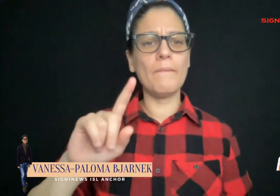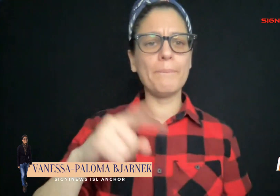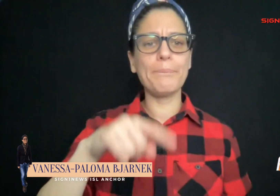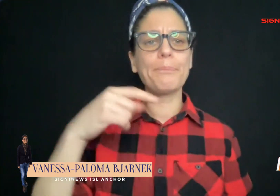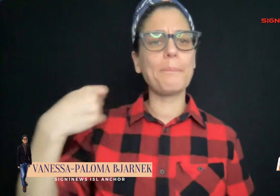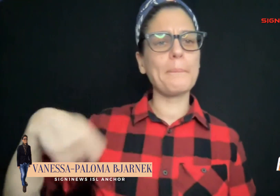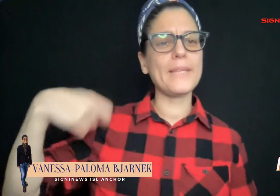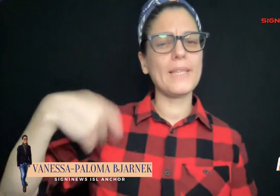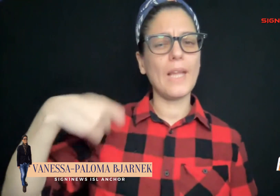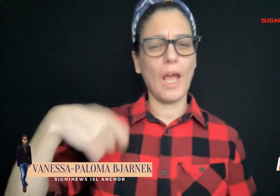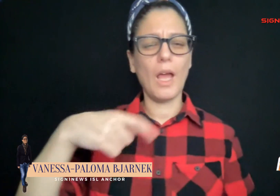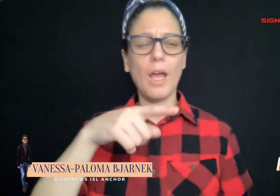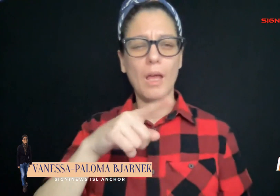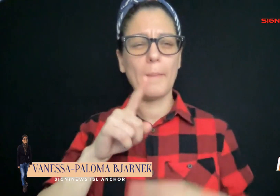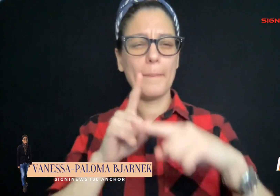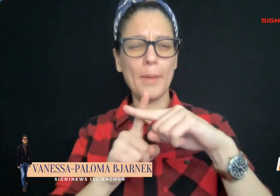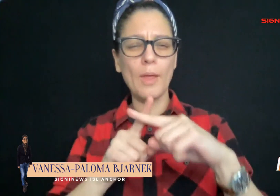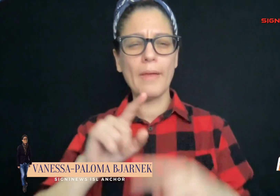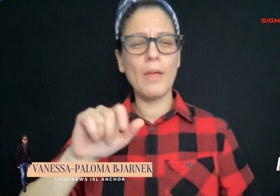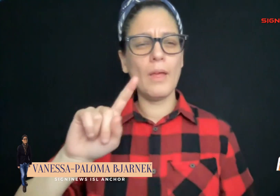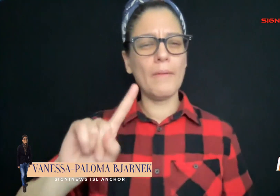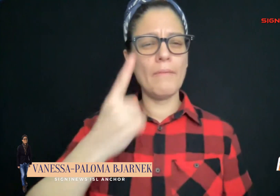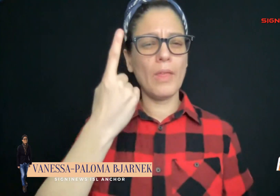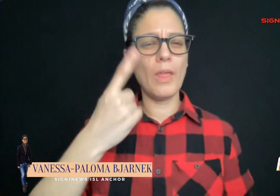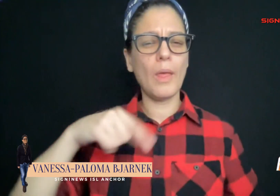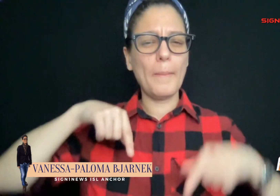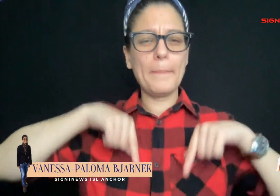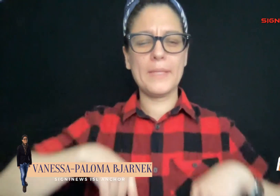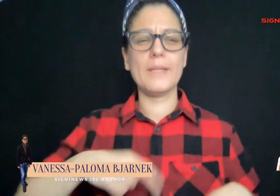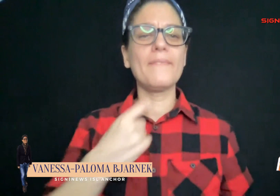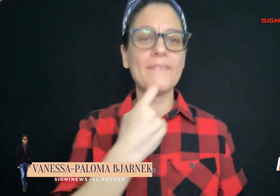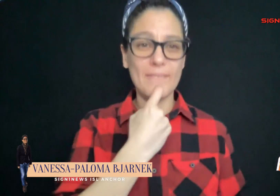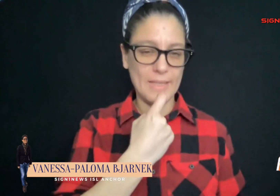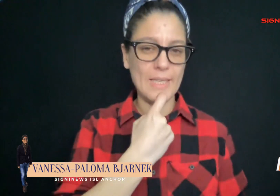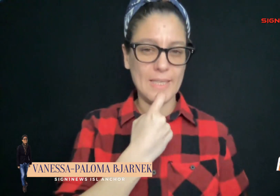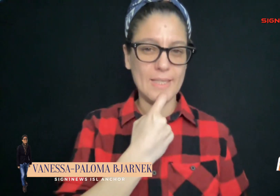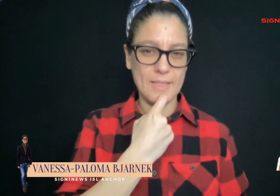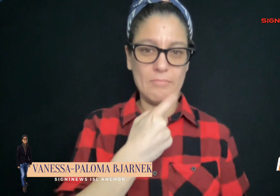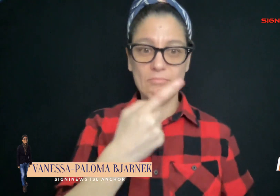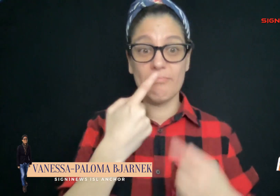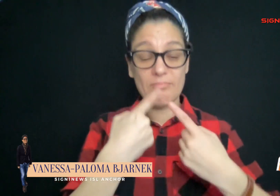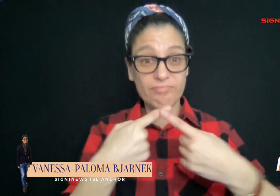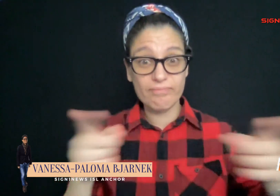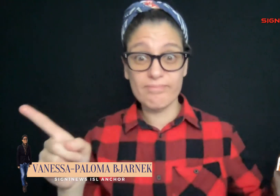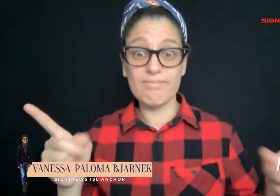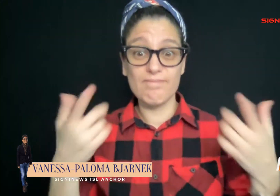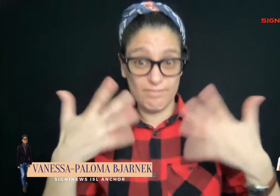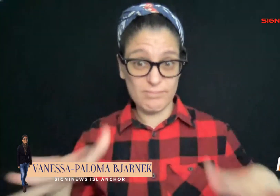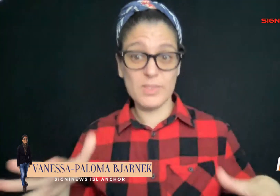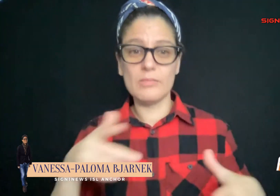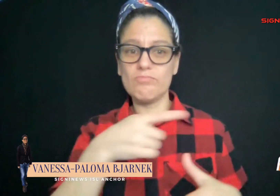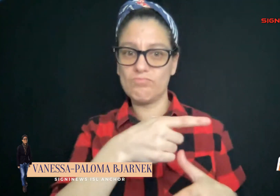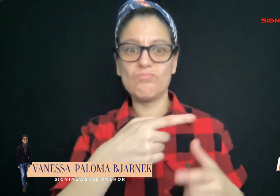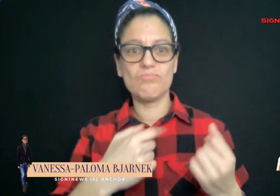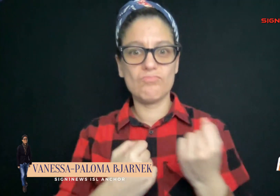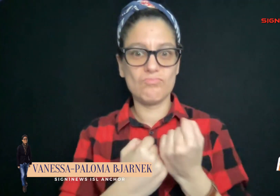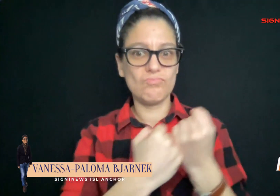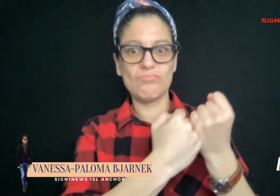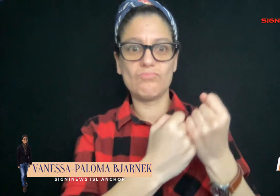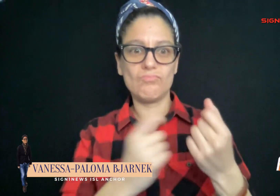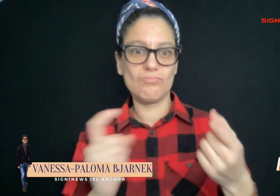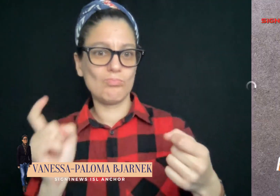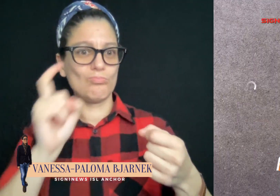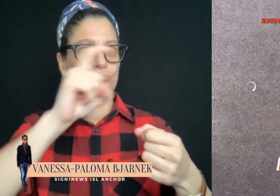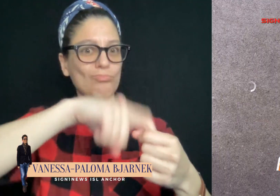the bottom of the screen Finland president and prime minister announced